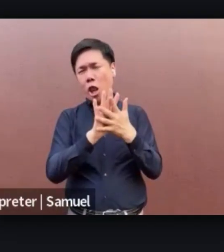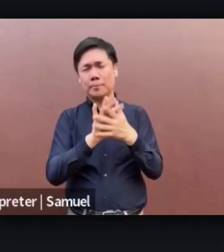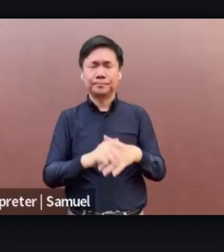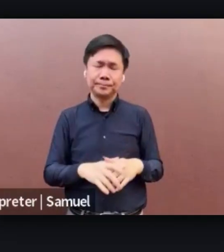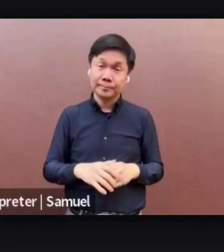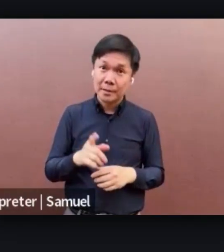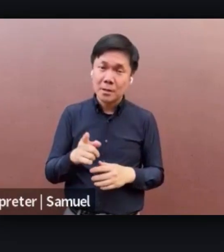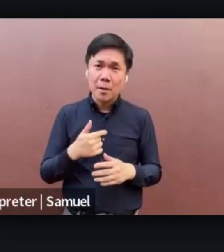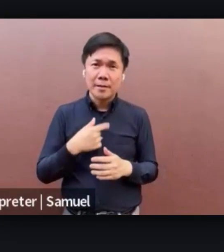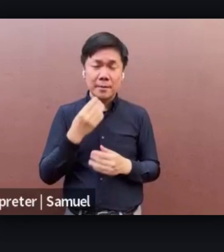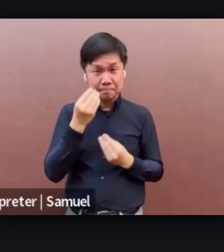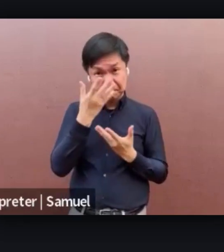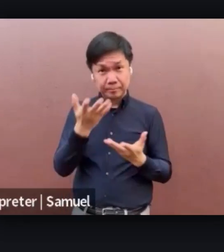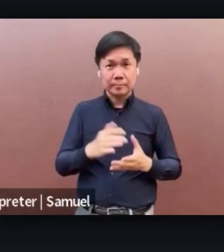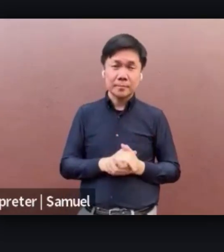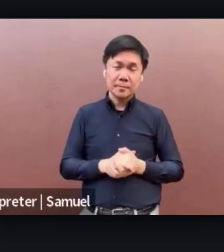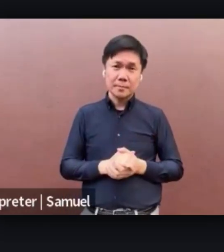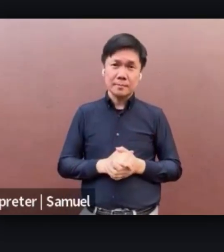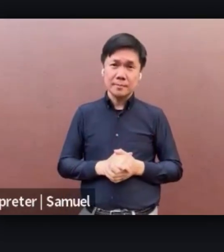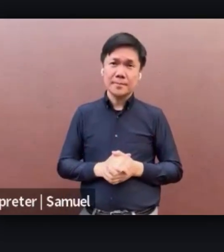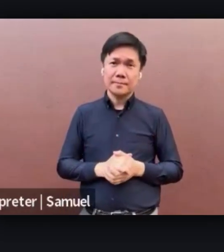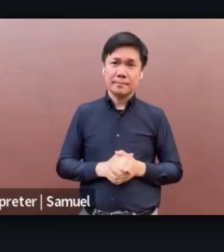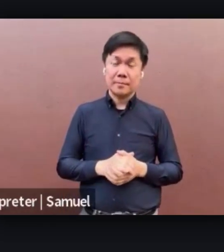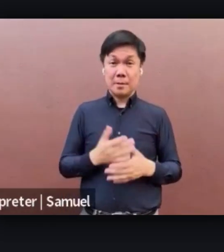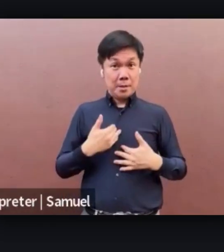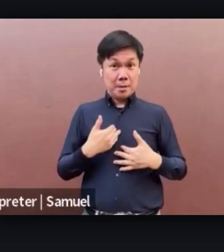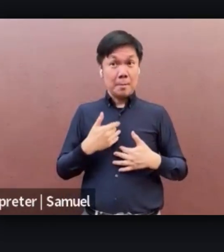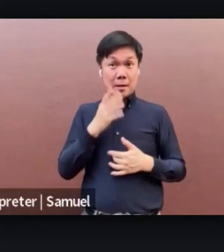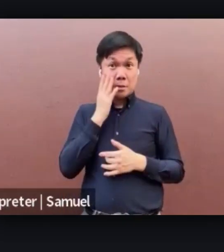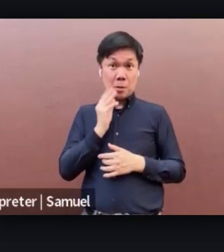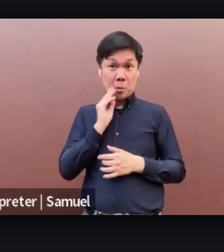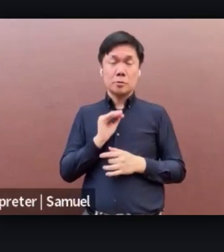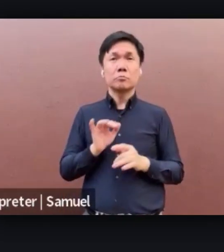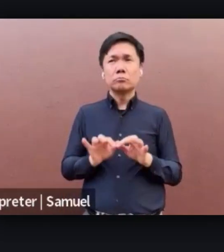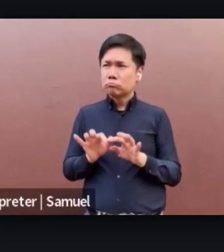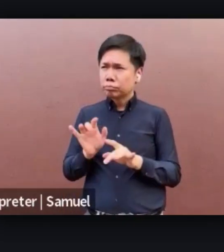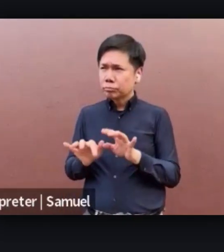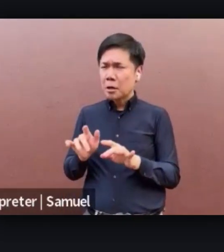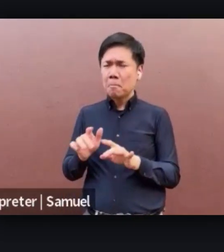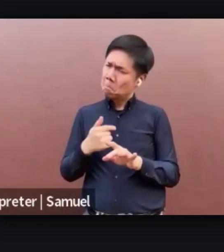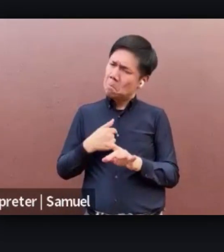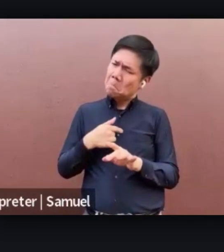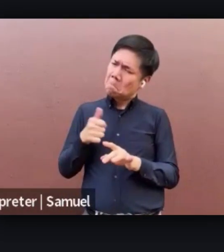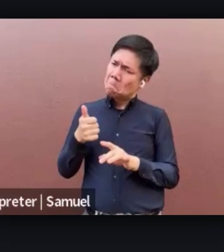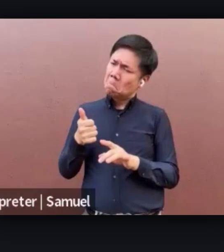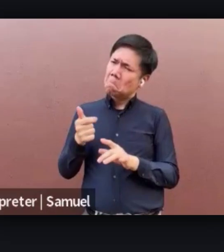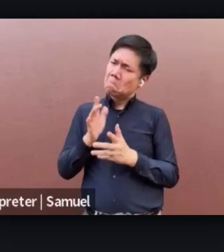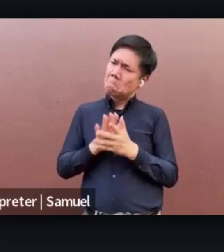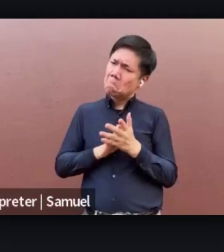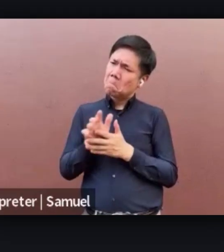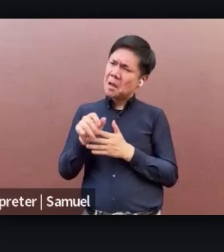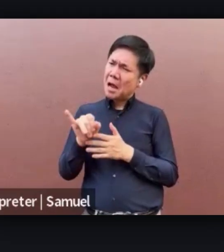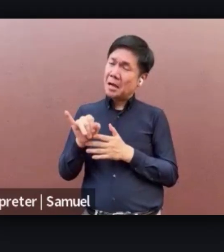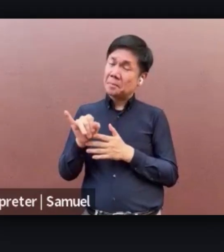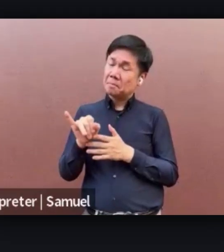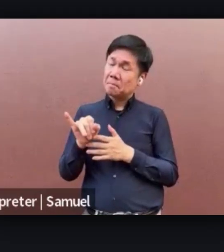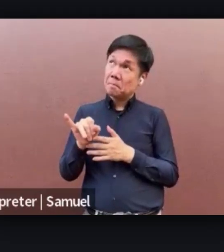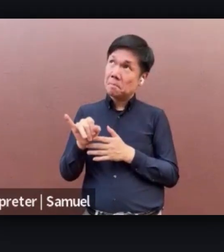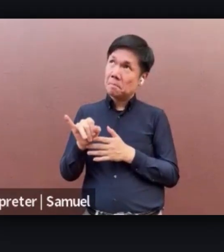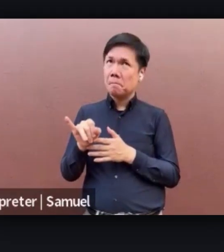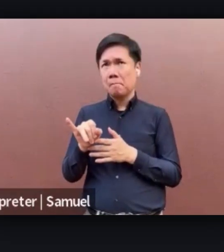The question then comes into mind is that as a user with lived experience of disability, I cannot